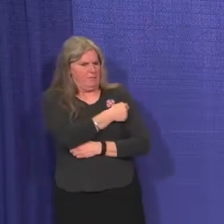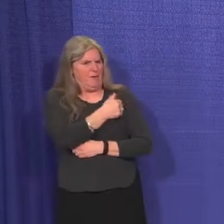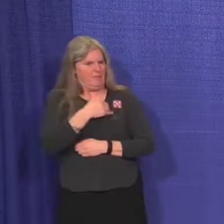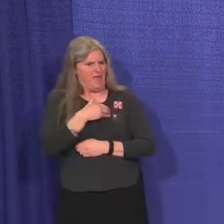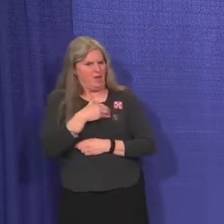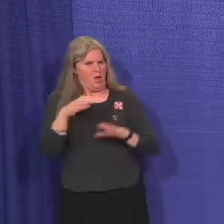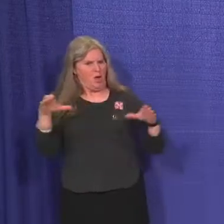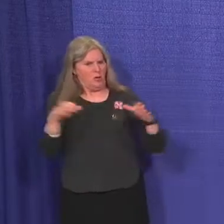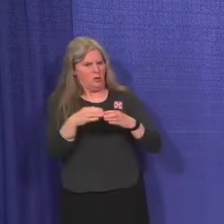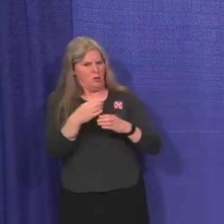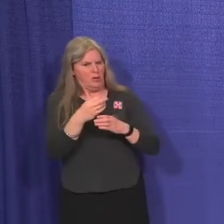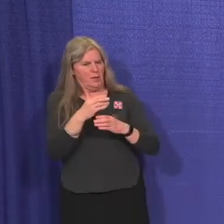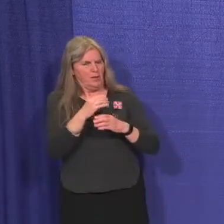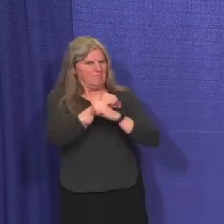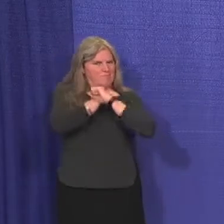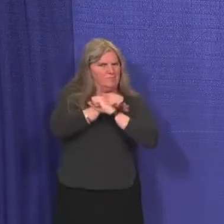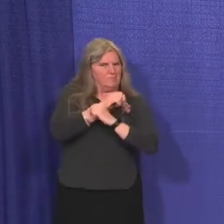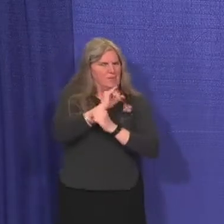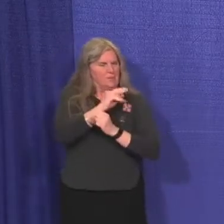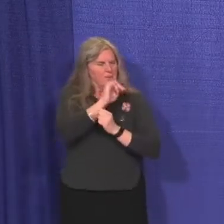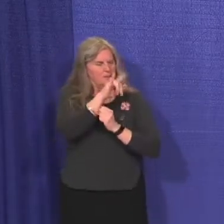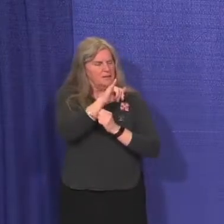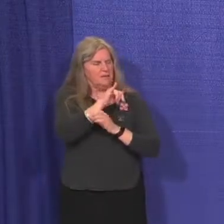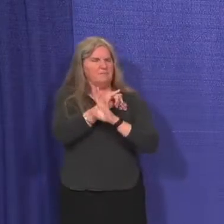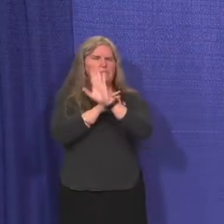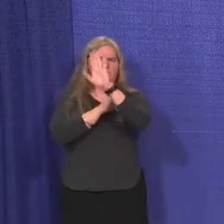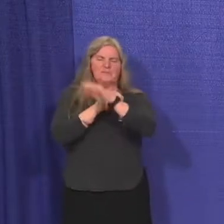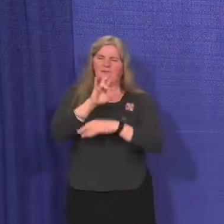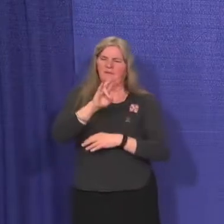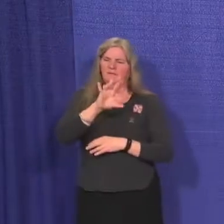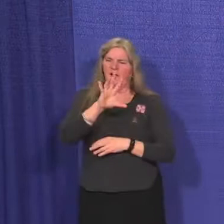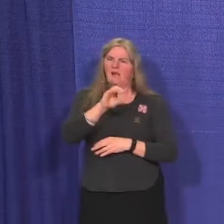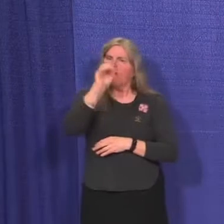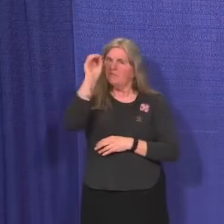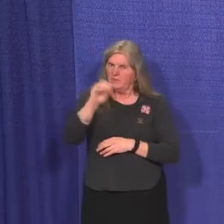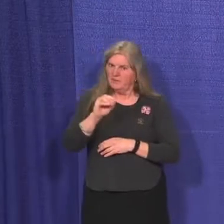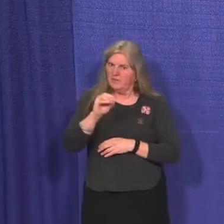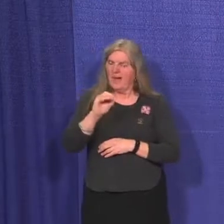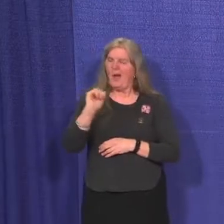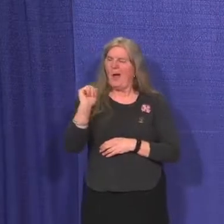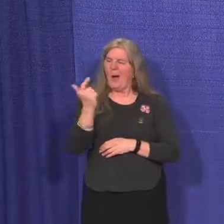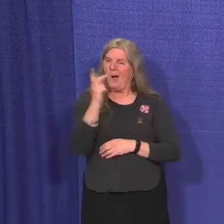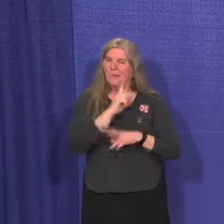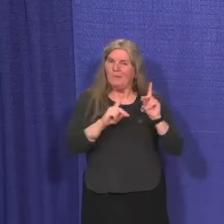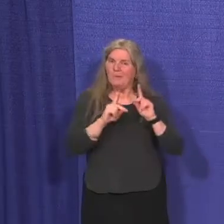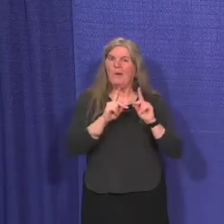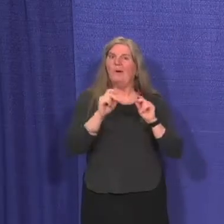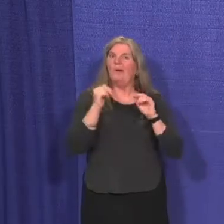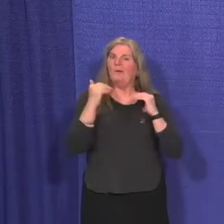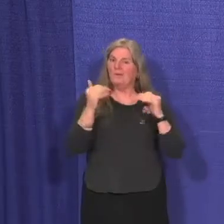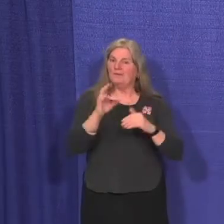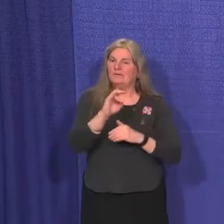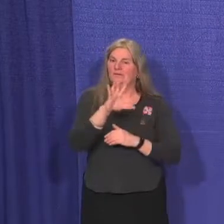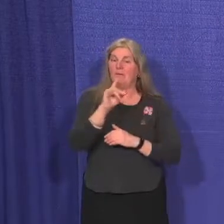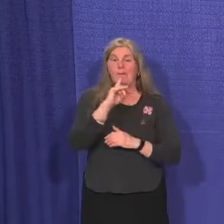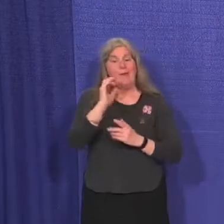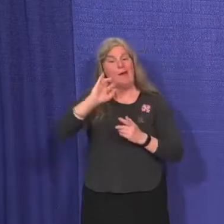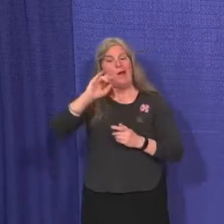When a large portion of the population are vaccinated we prevent transmission.